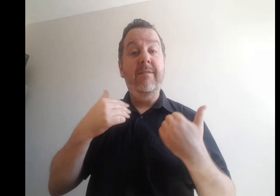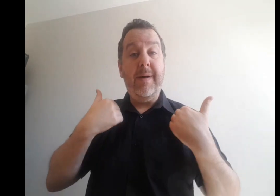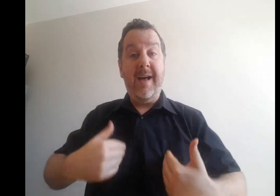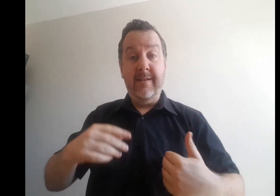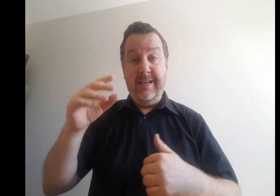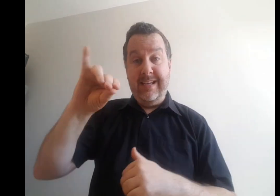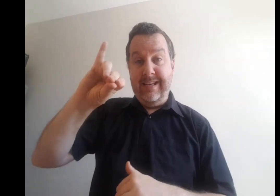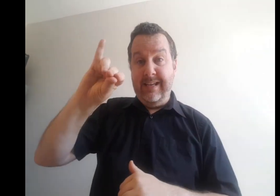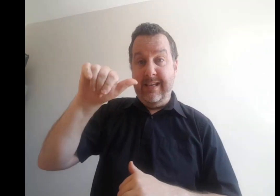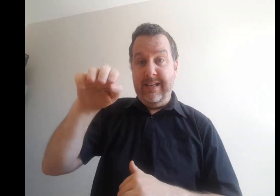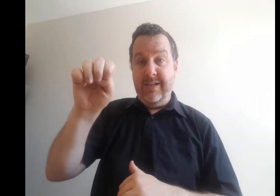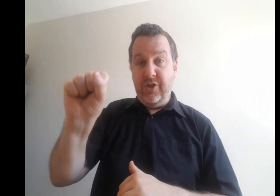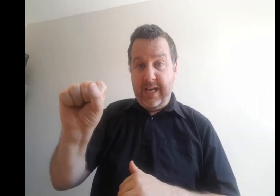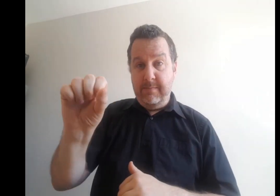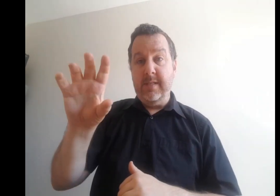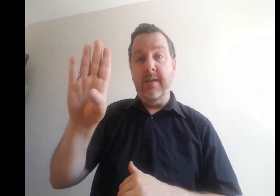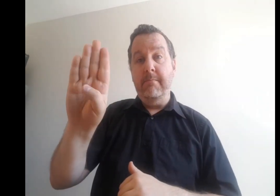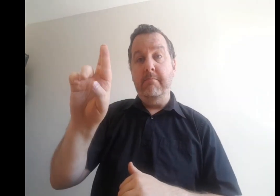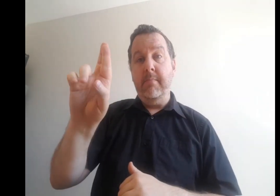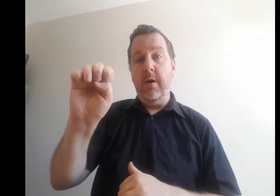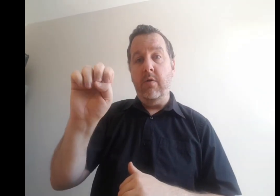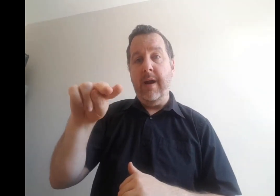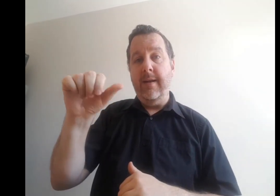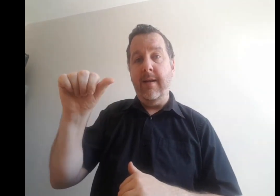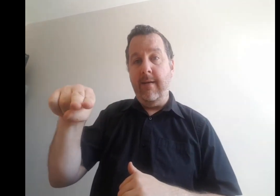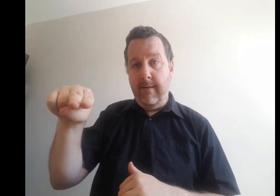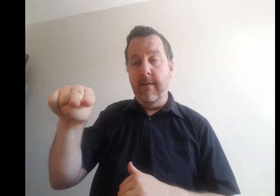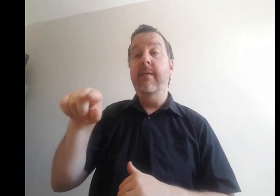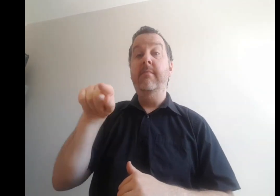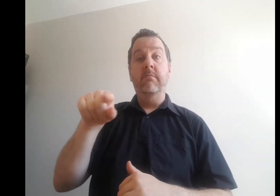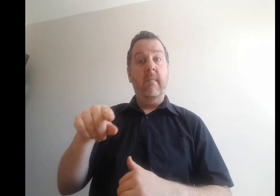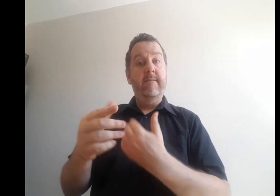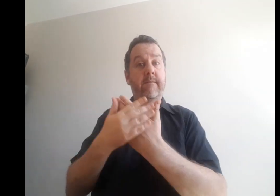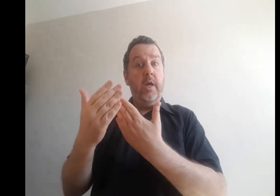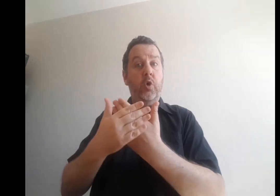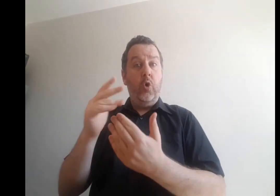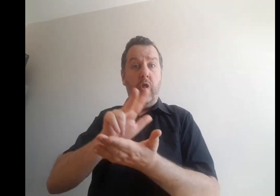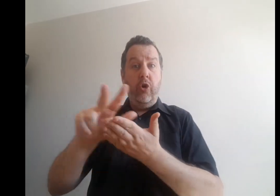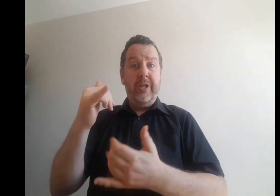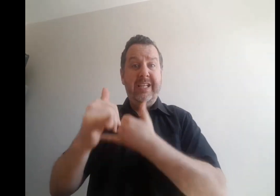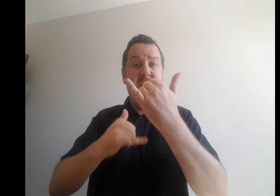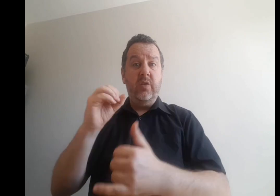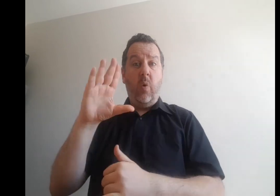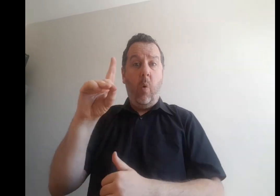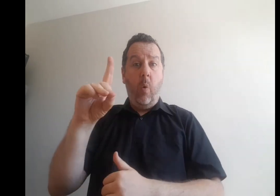of being in court and using an interpreter. When he was very young - thirteen years old -